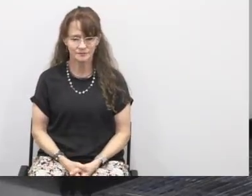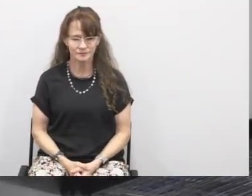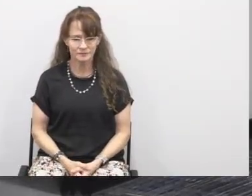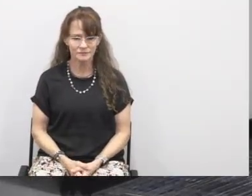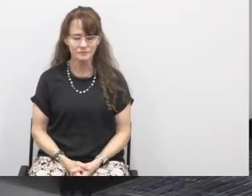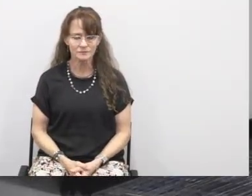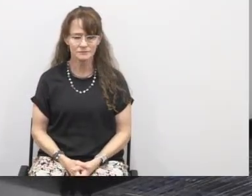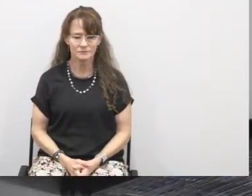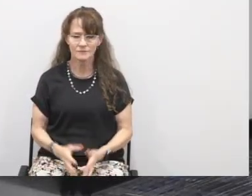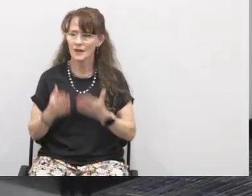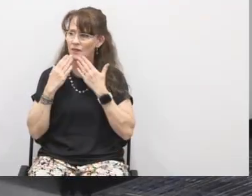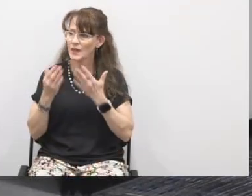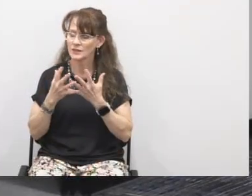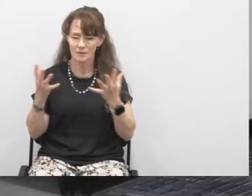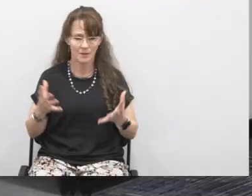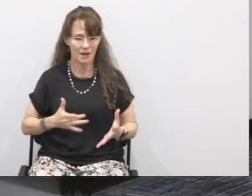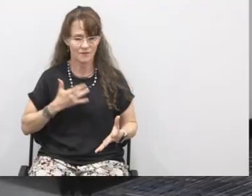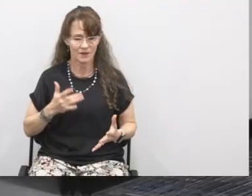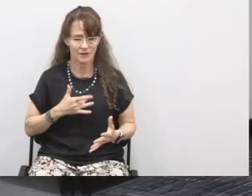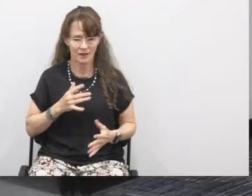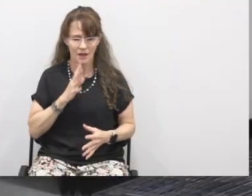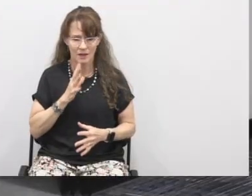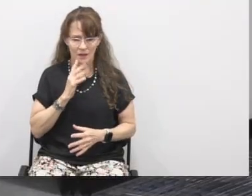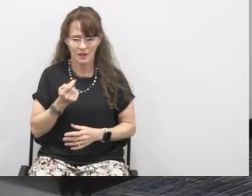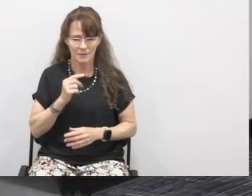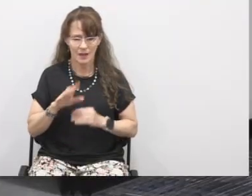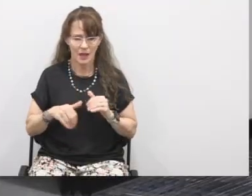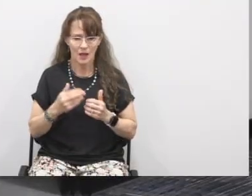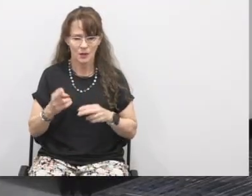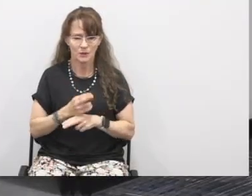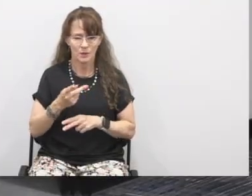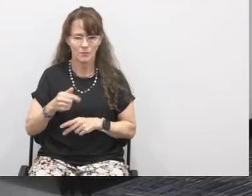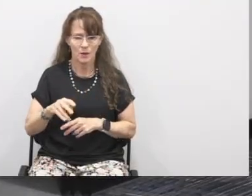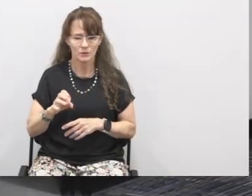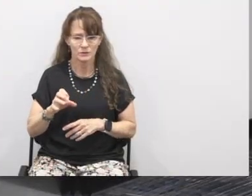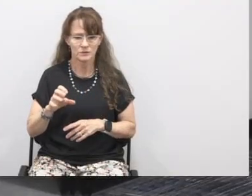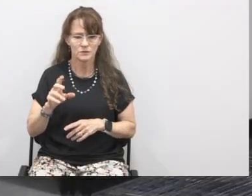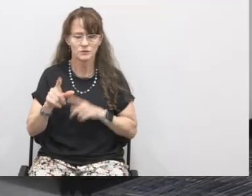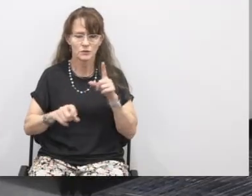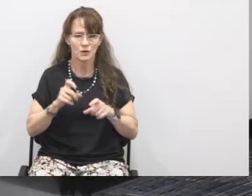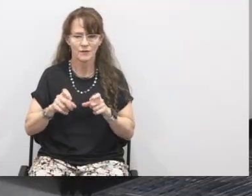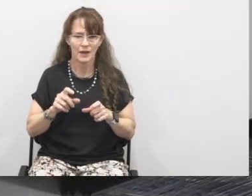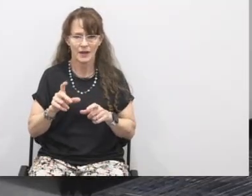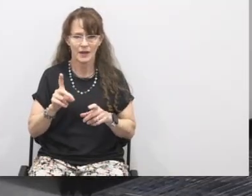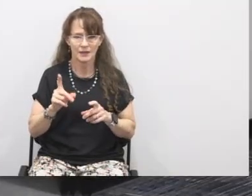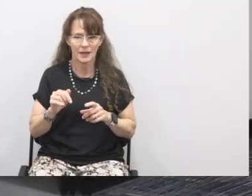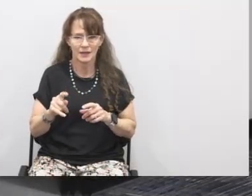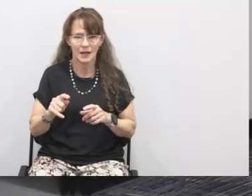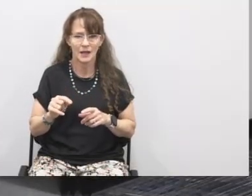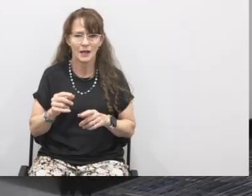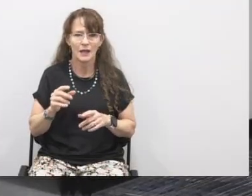Thank you so much. I feel like I've talked a little bit about how we've used pulse survey data at Millikan. It's definitely both.